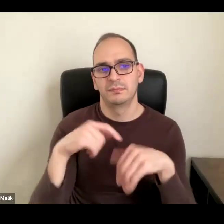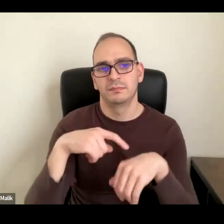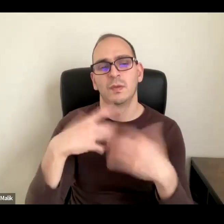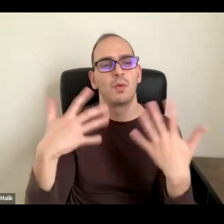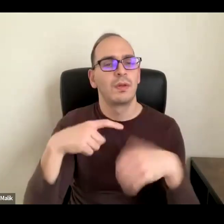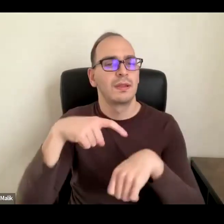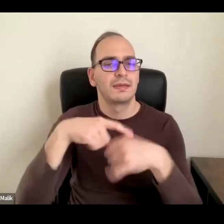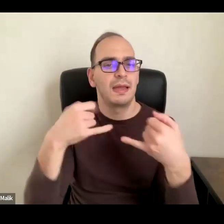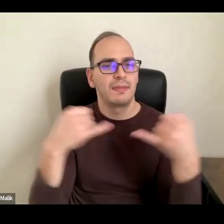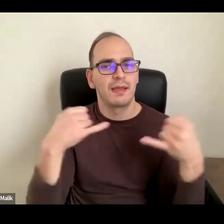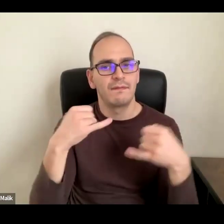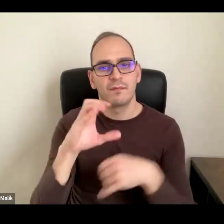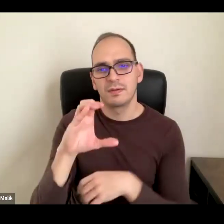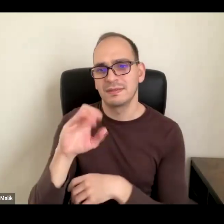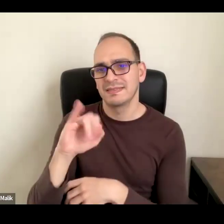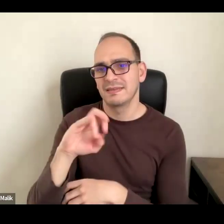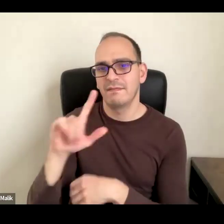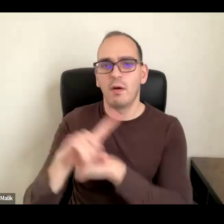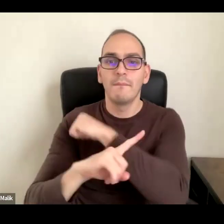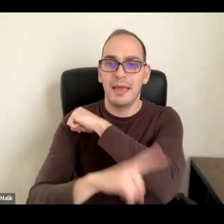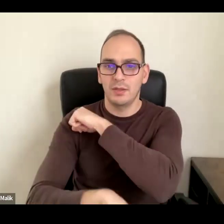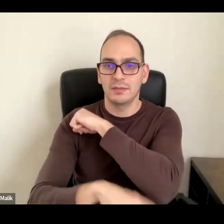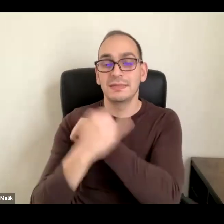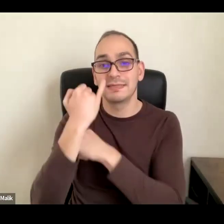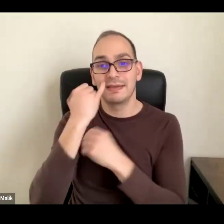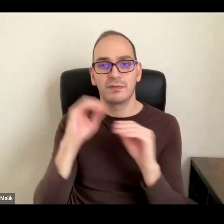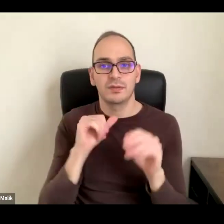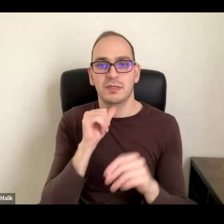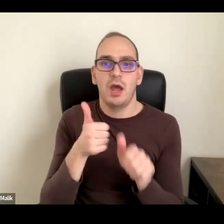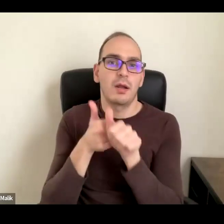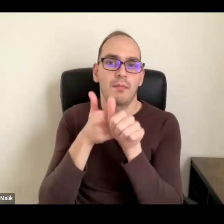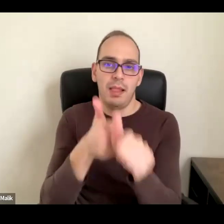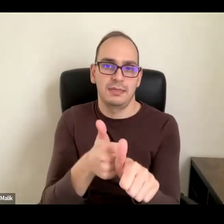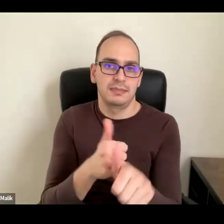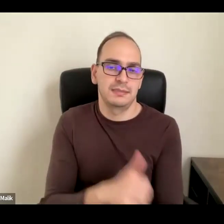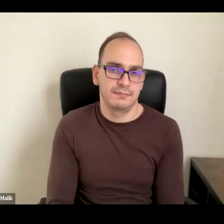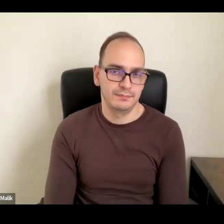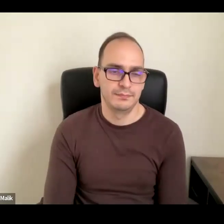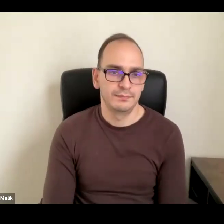the timeline for civil penalties be if there is non-compliance?